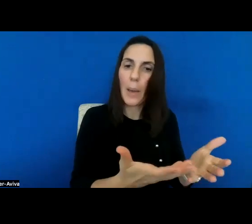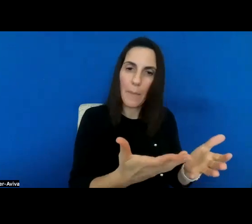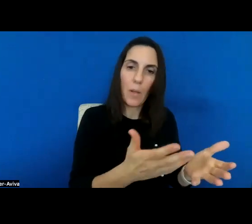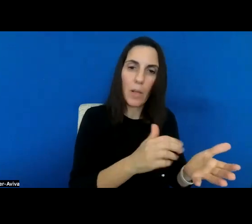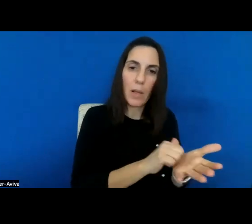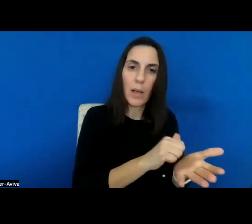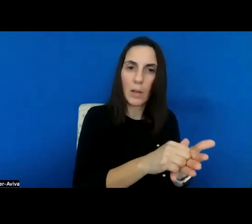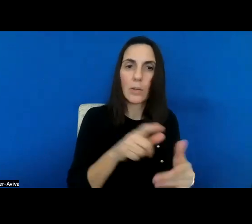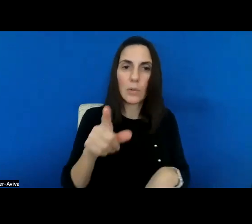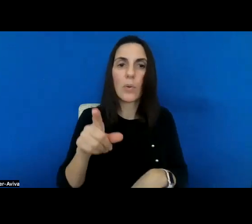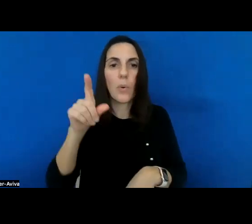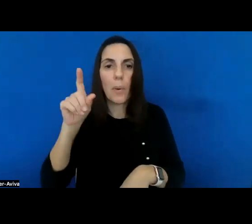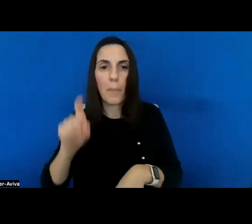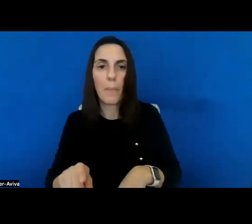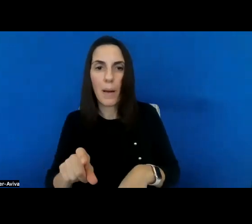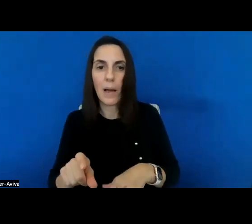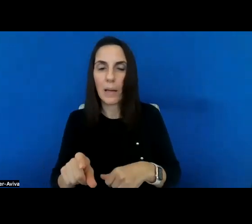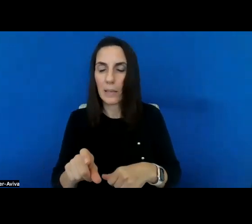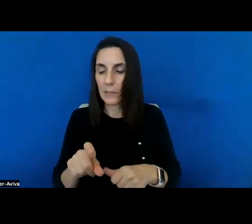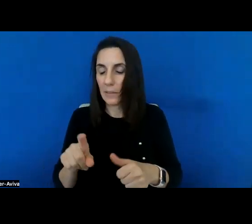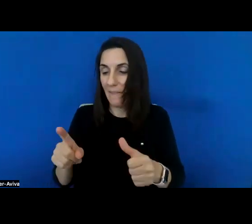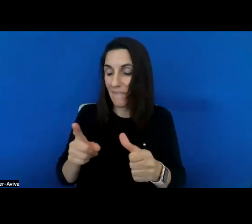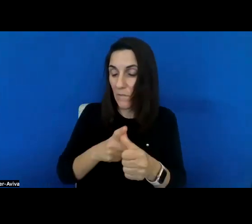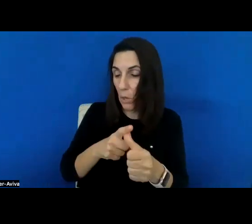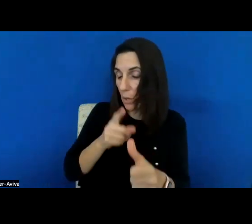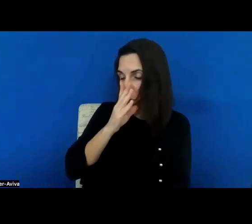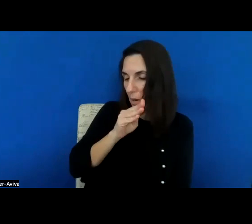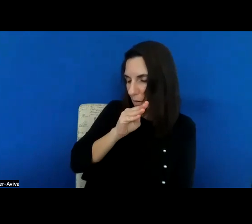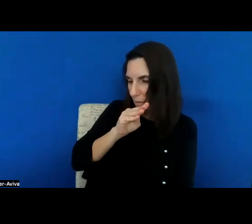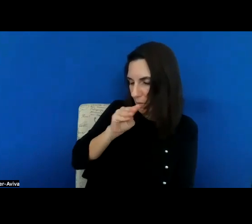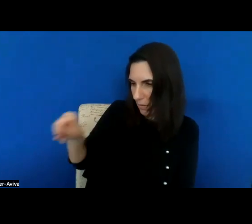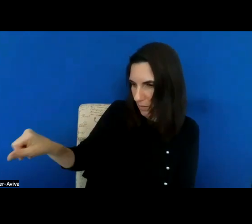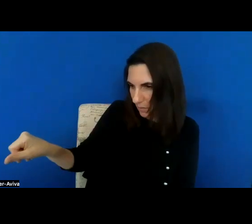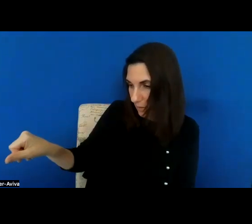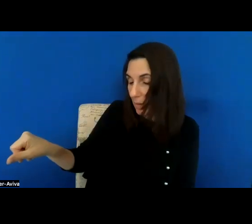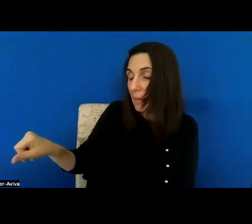11:40:58 So you have to actually fund it first. But you would go with your transactions, Tab,